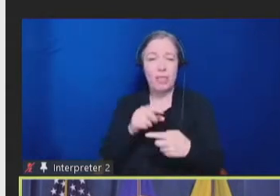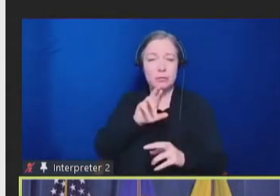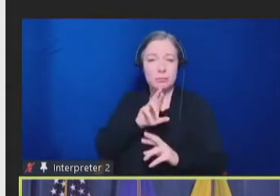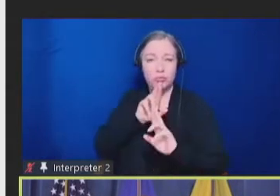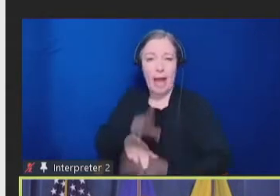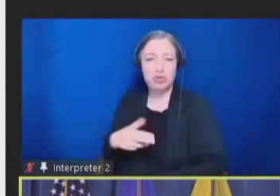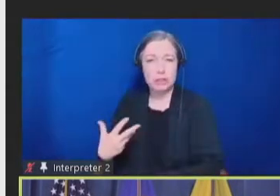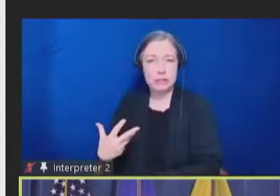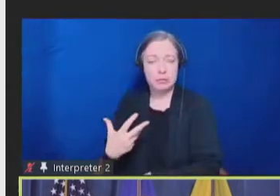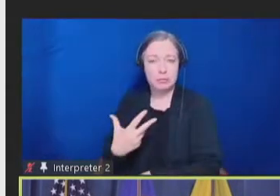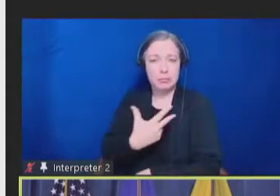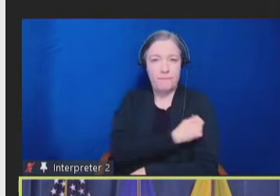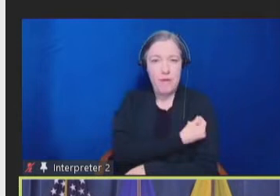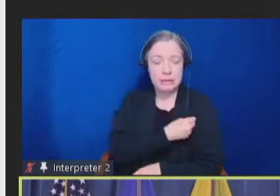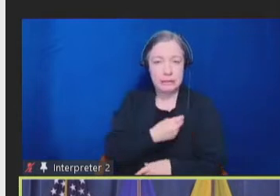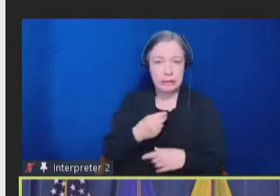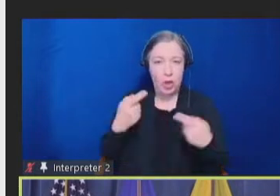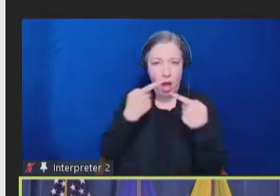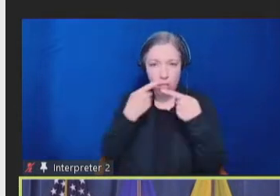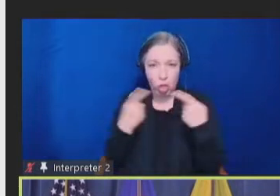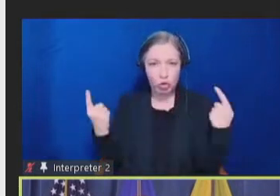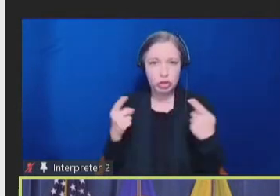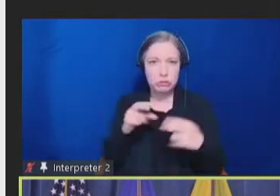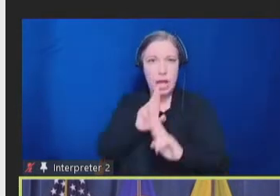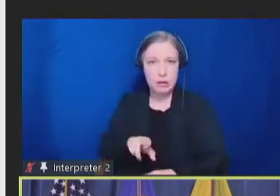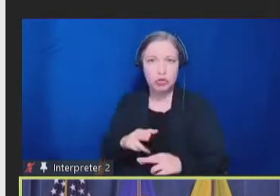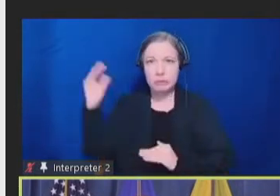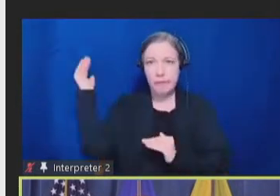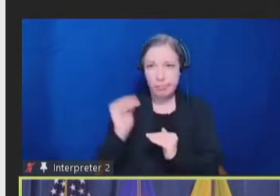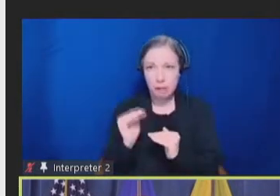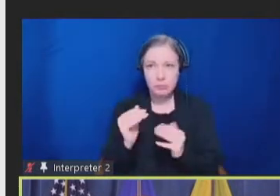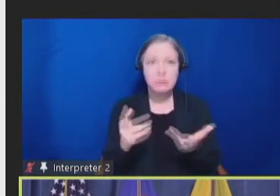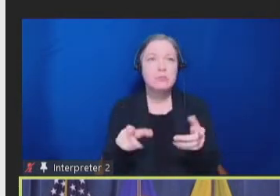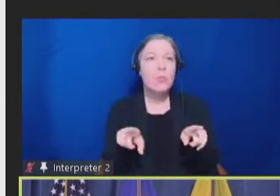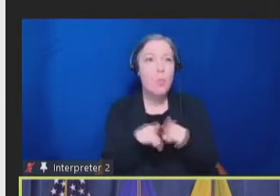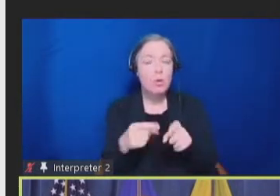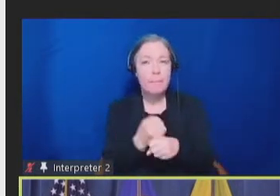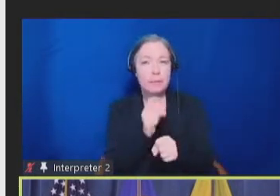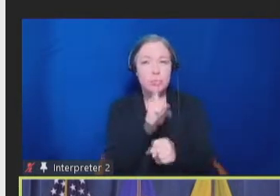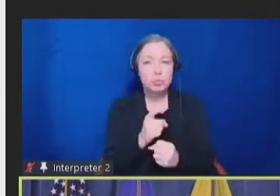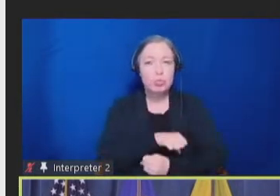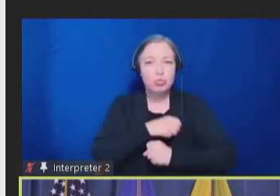The next was to provide direction to improve coordination and stakeholder input into the